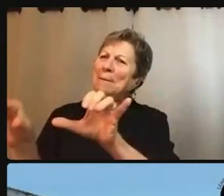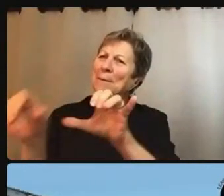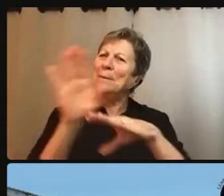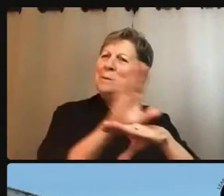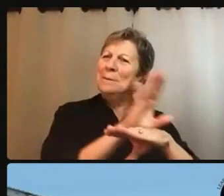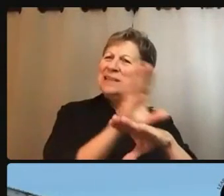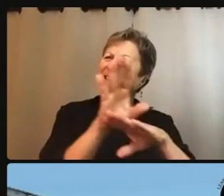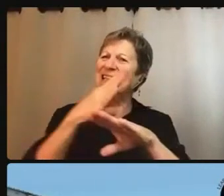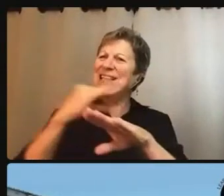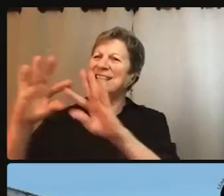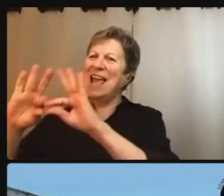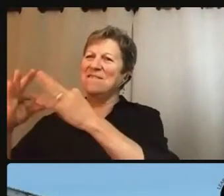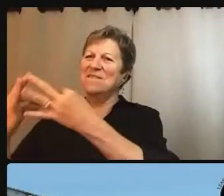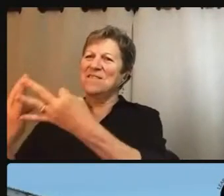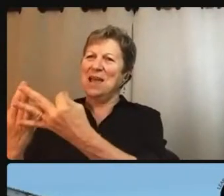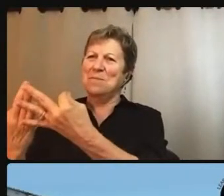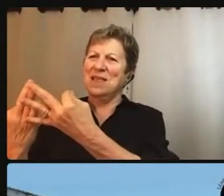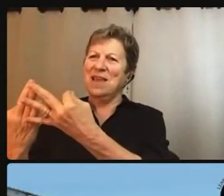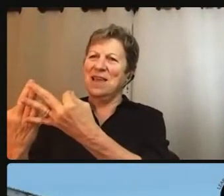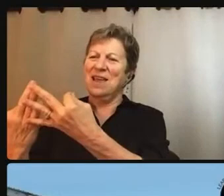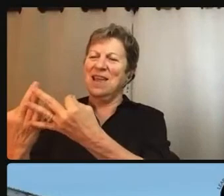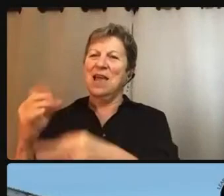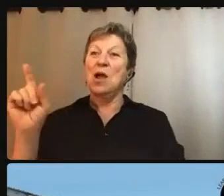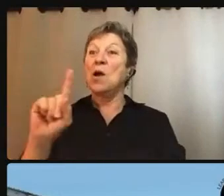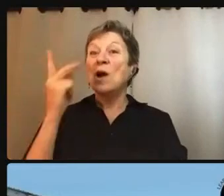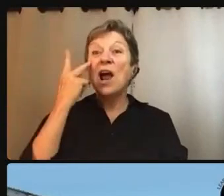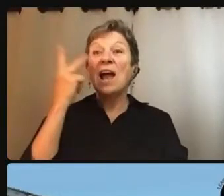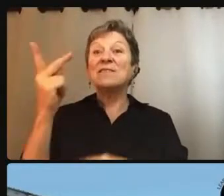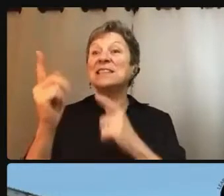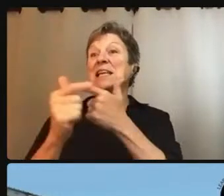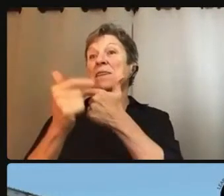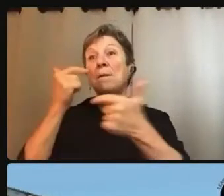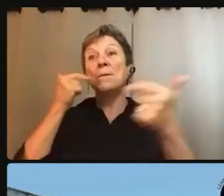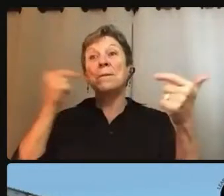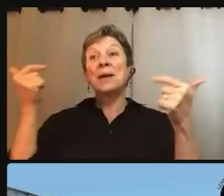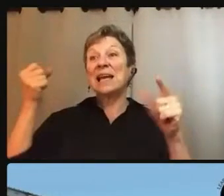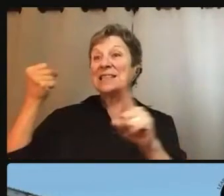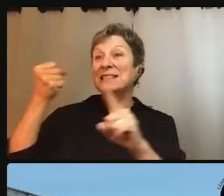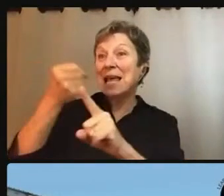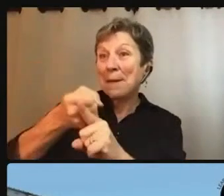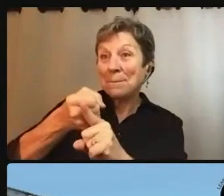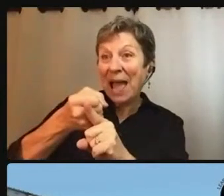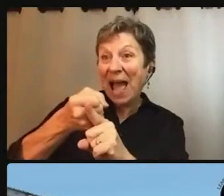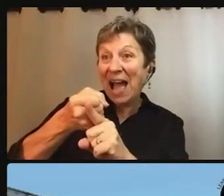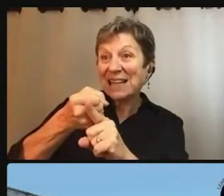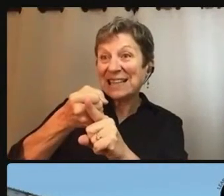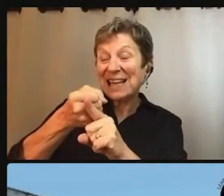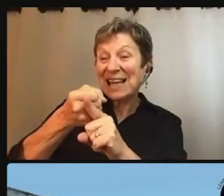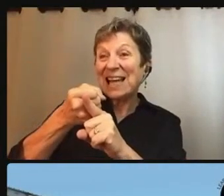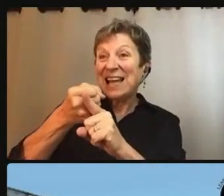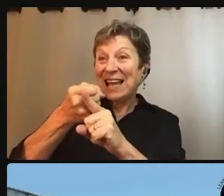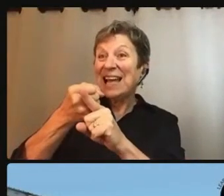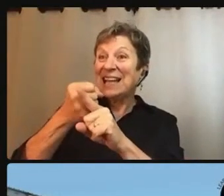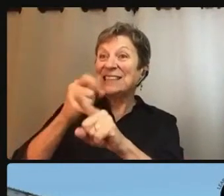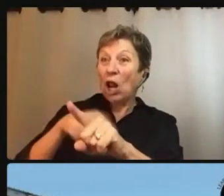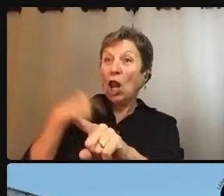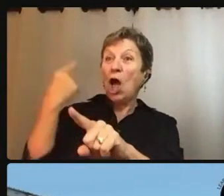BUSINESS LEVEL. THE PRINCIPLES ARE THE SAME.